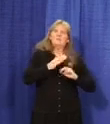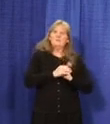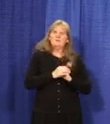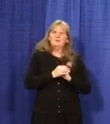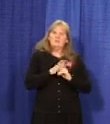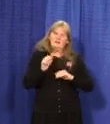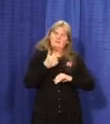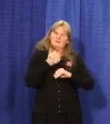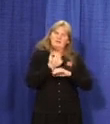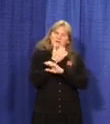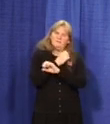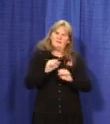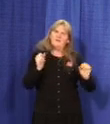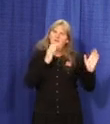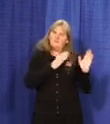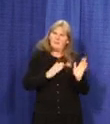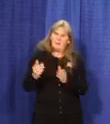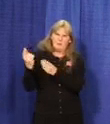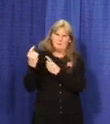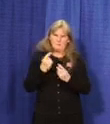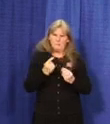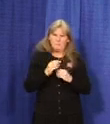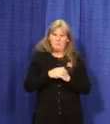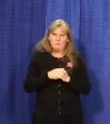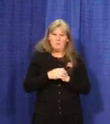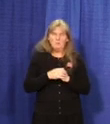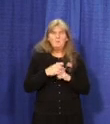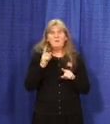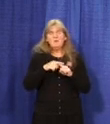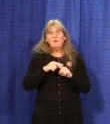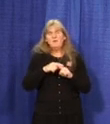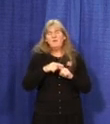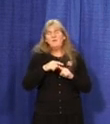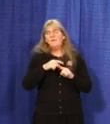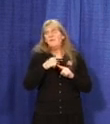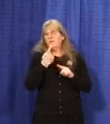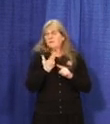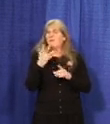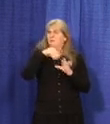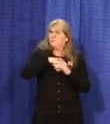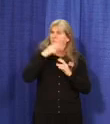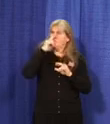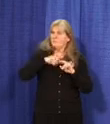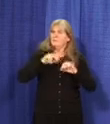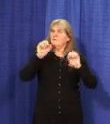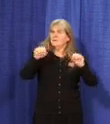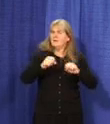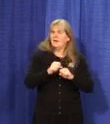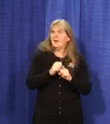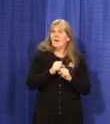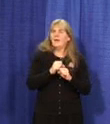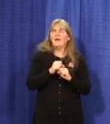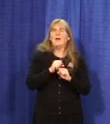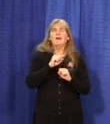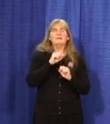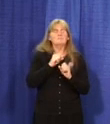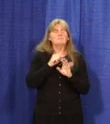organized. But that doesn't mean you have to miss out on the fun. Trick or treating can still be done if you take the proper